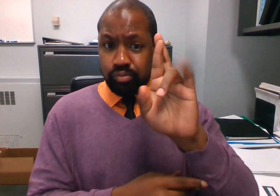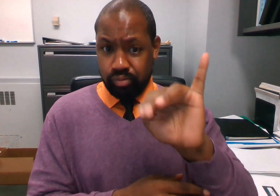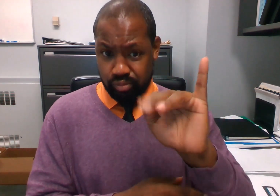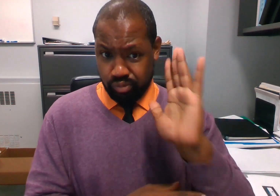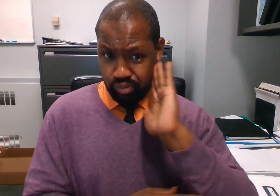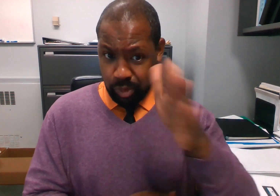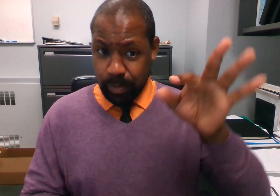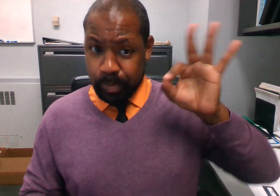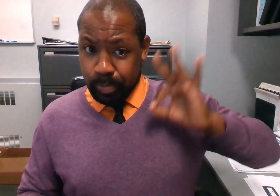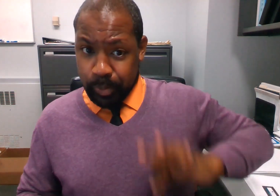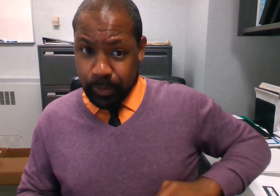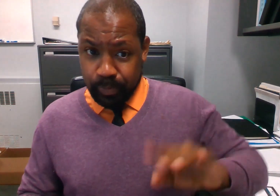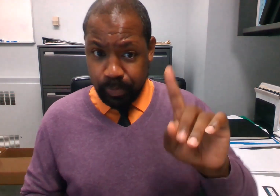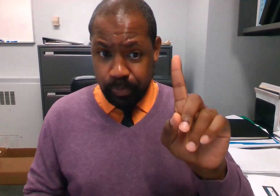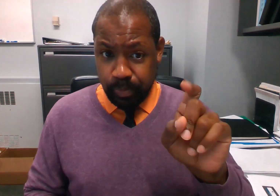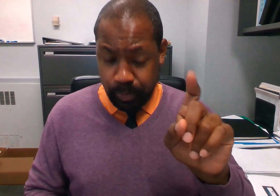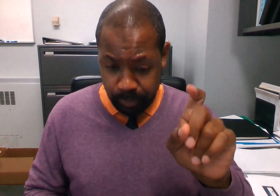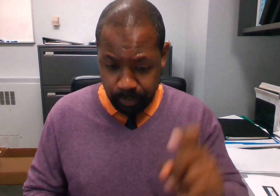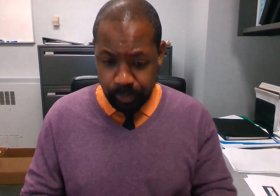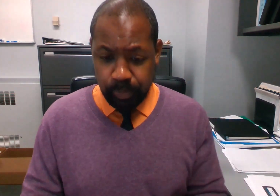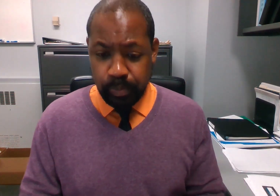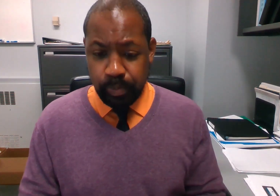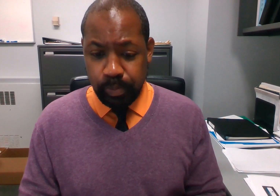would be beneficial to a community like Rhode Island